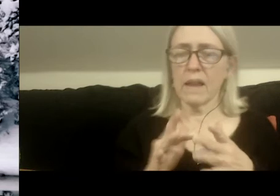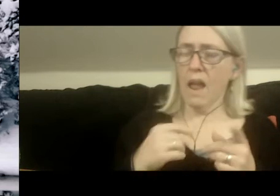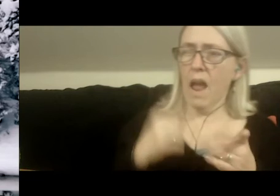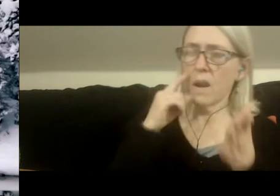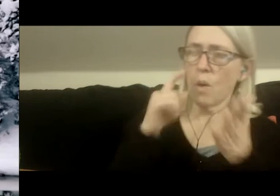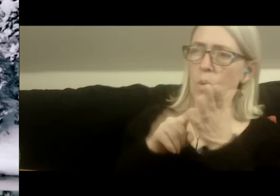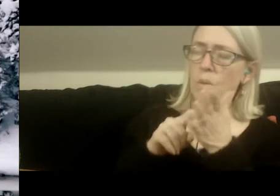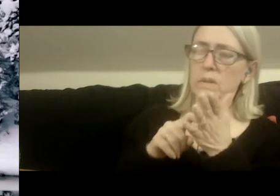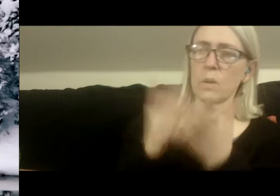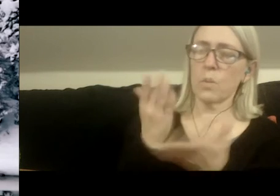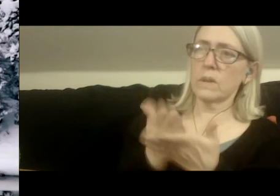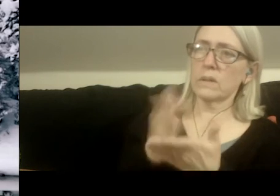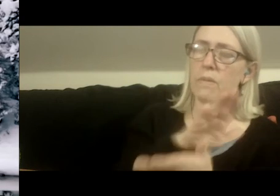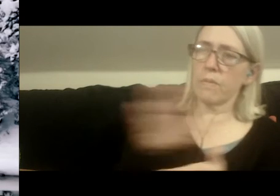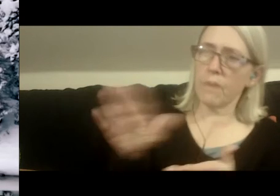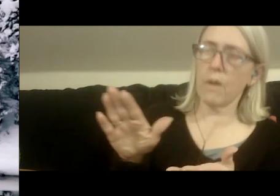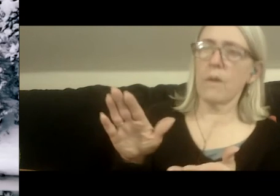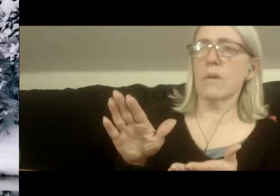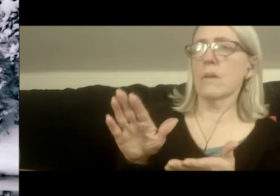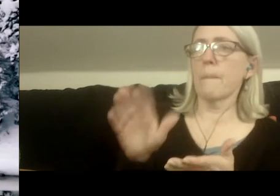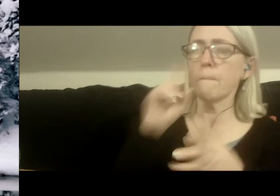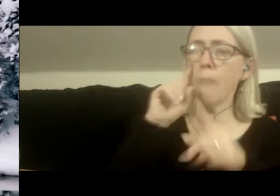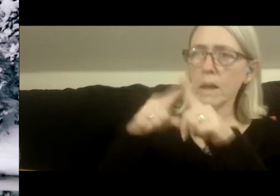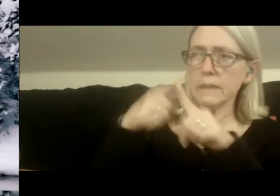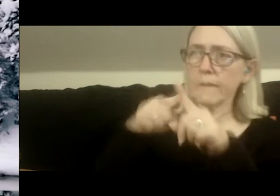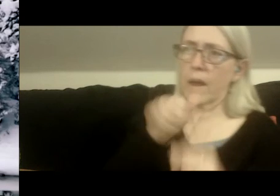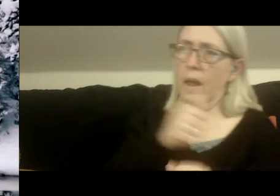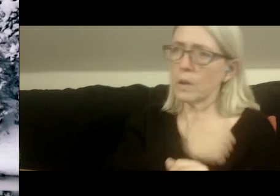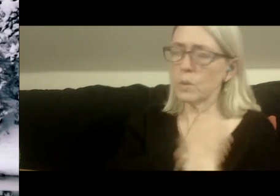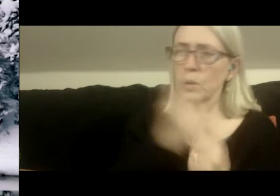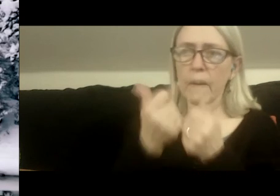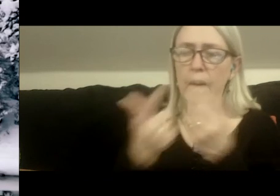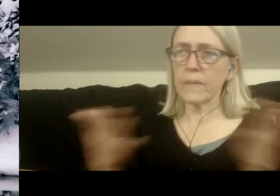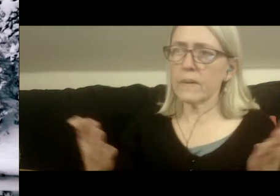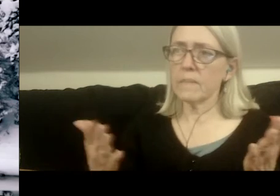Sharing our embarrassing zoom incidents, whether it's a dog barking or a child running across in the background,